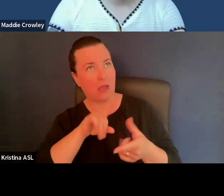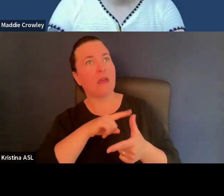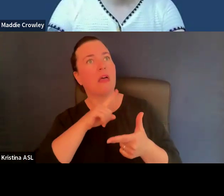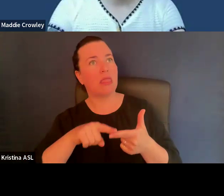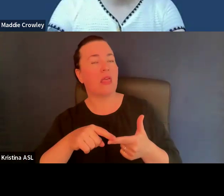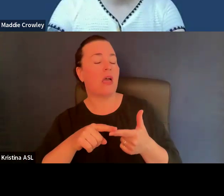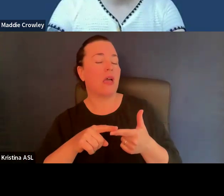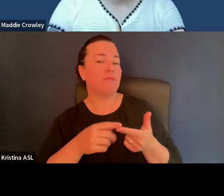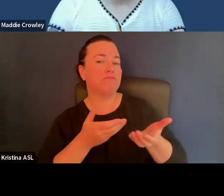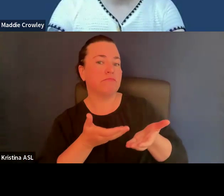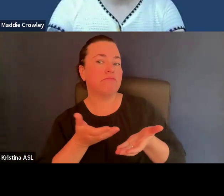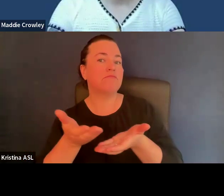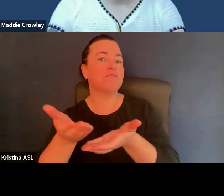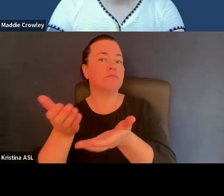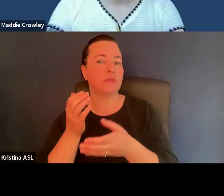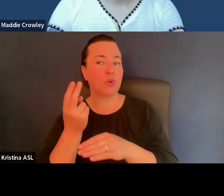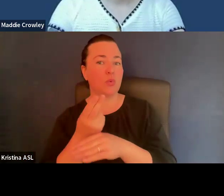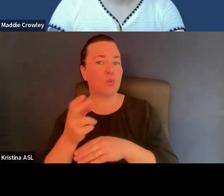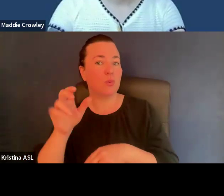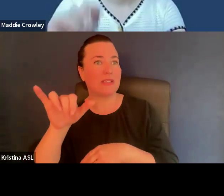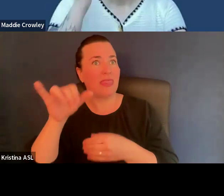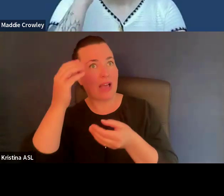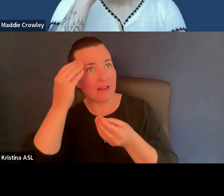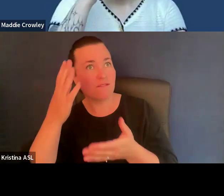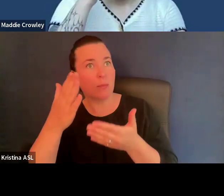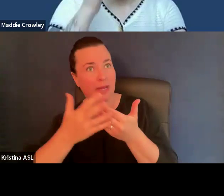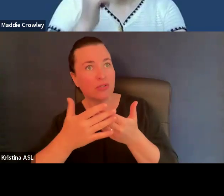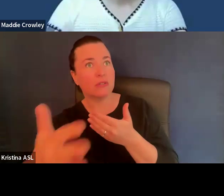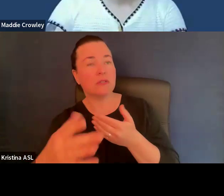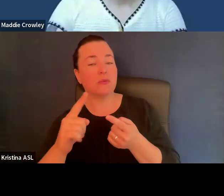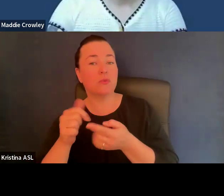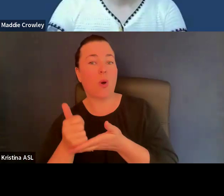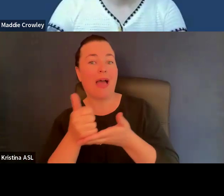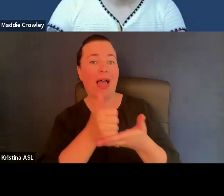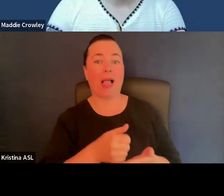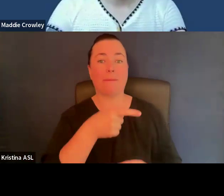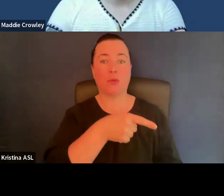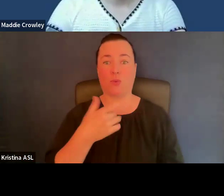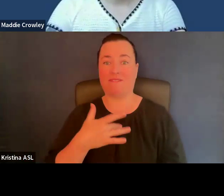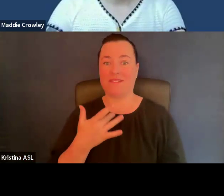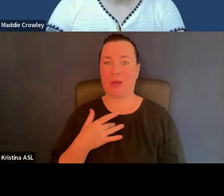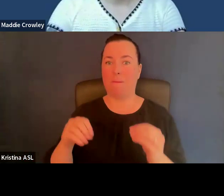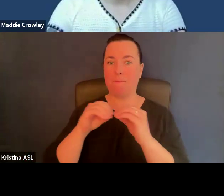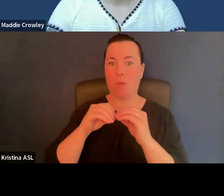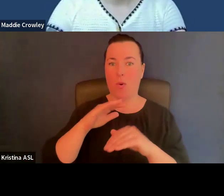to make you feel more comfortable. And it'd be an ongoing dialogue